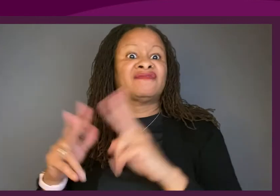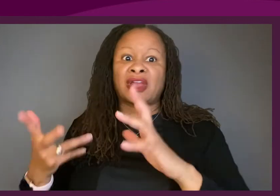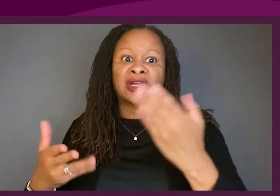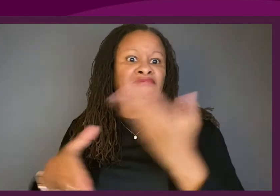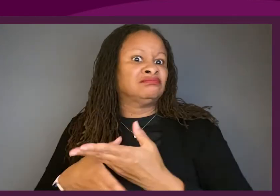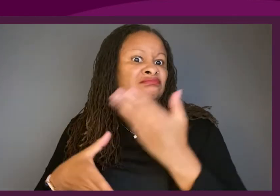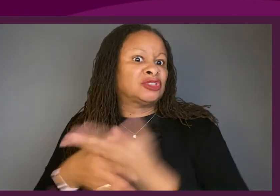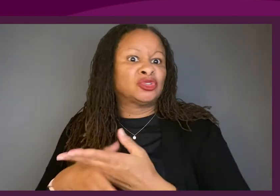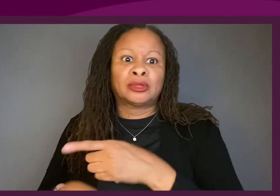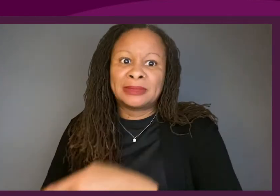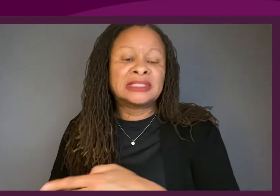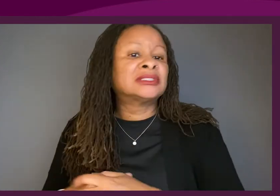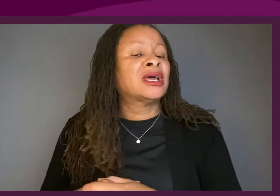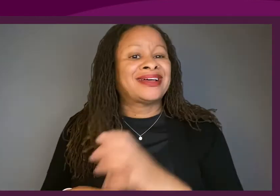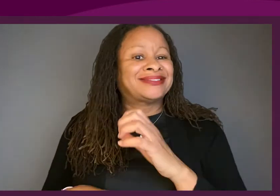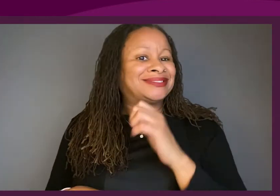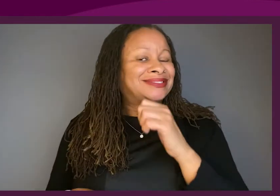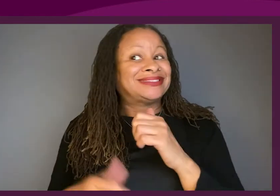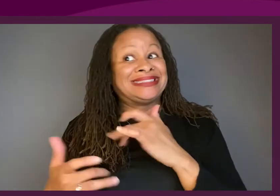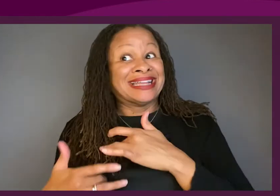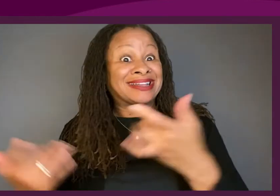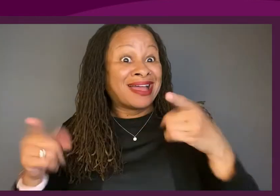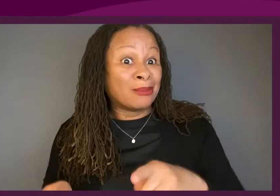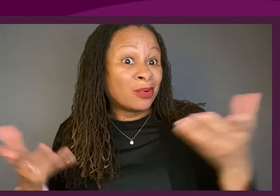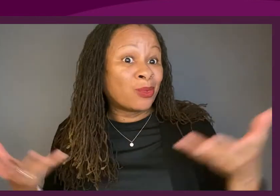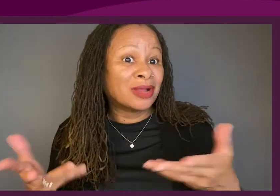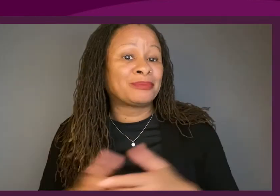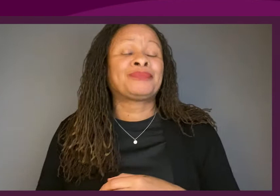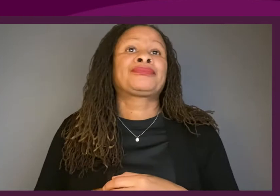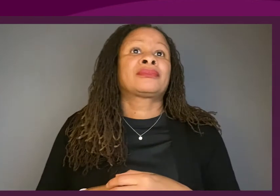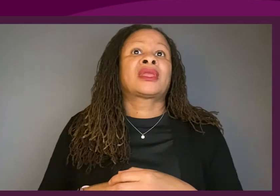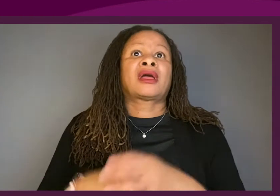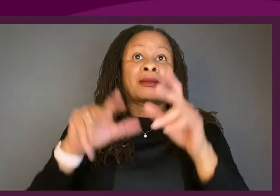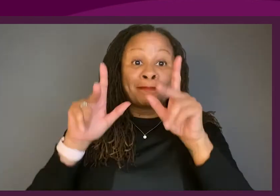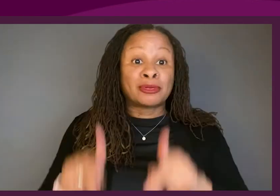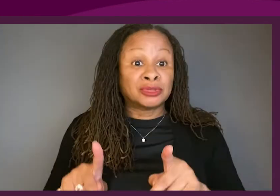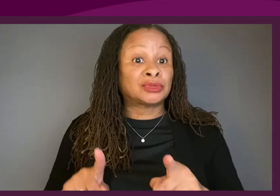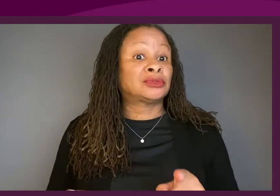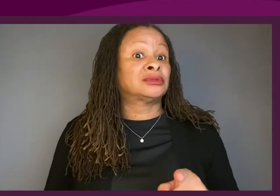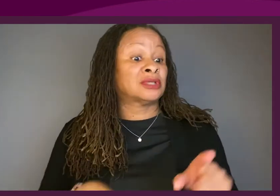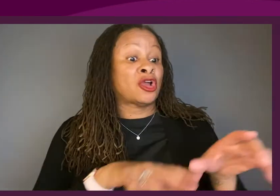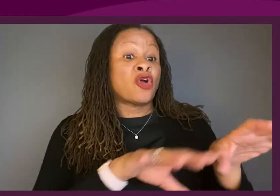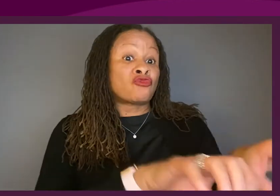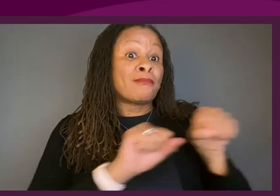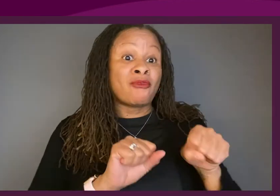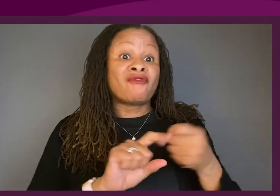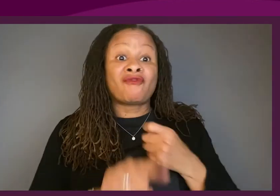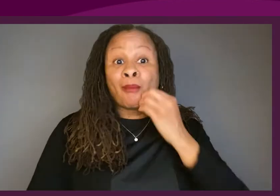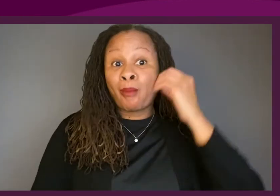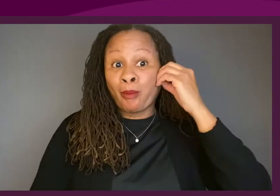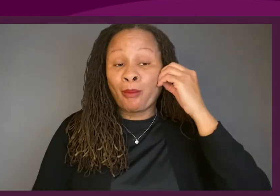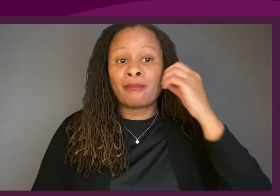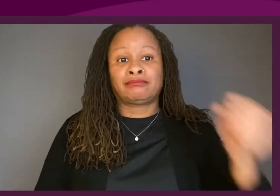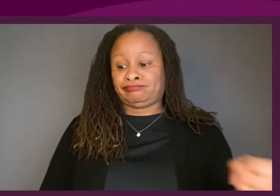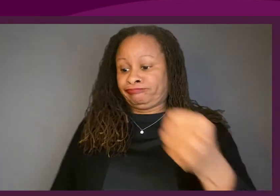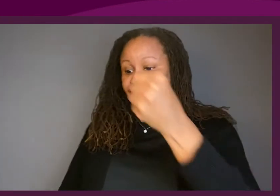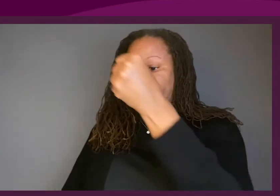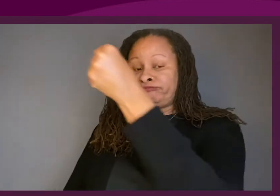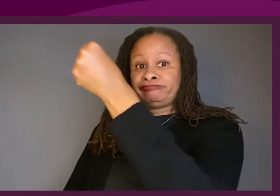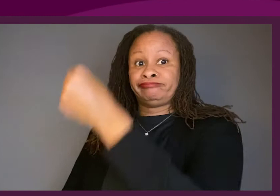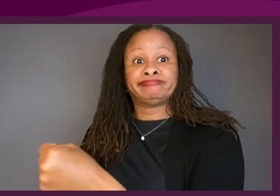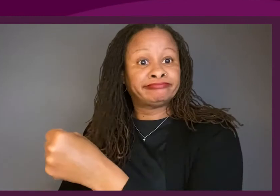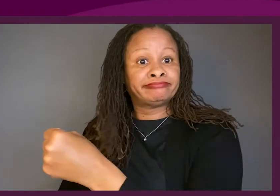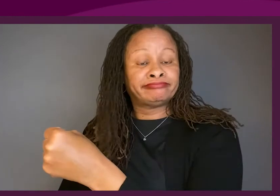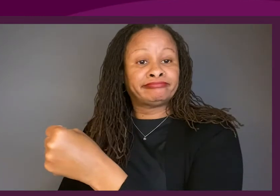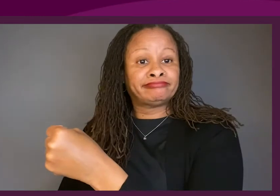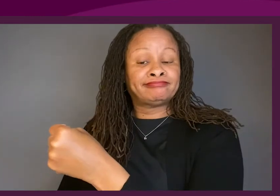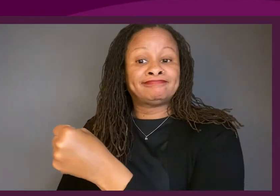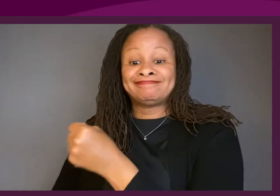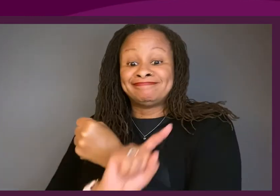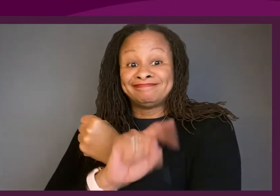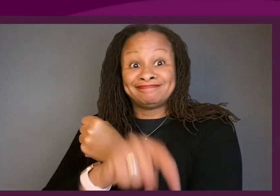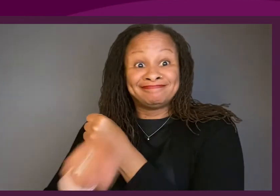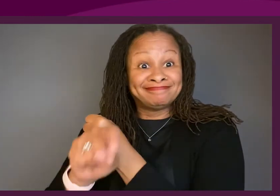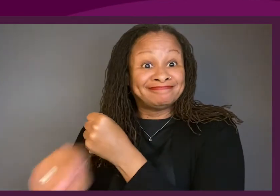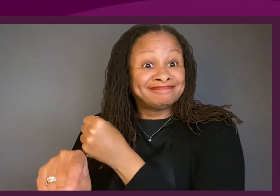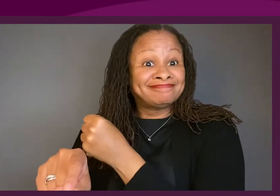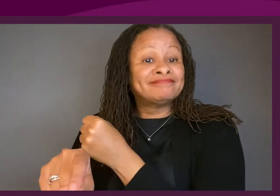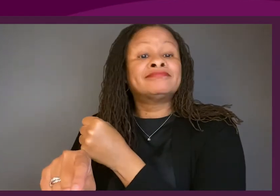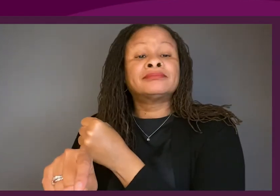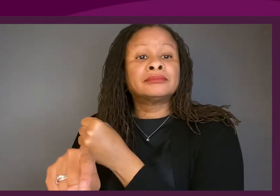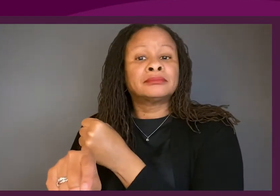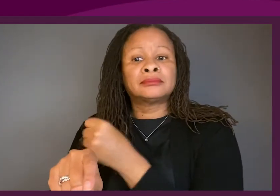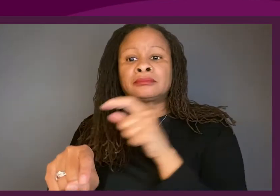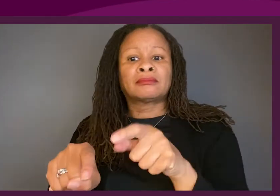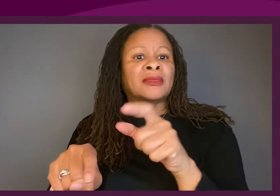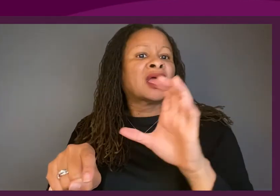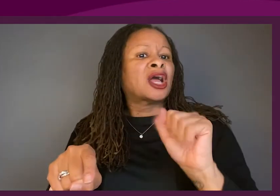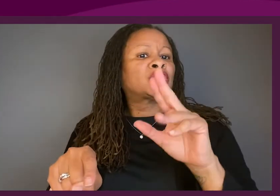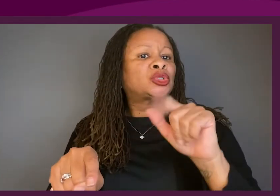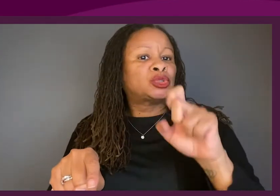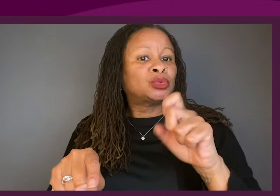It is not uncommon that someone could be taken from their home and bypassing an acute care